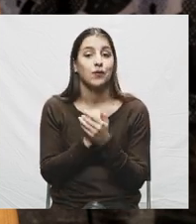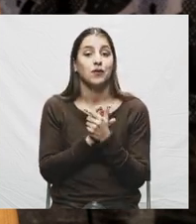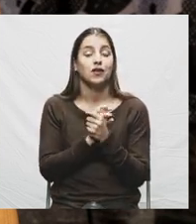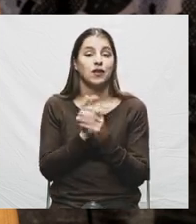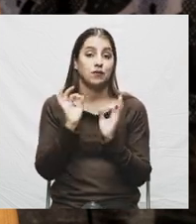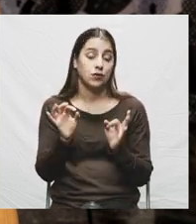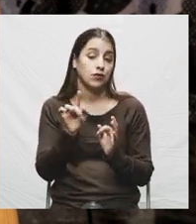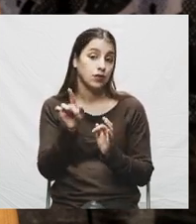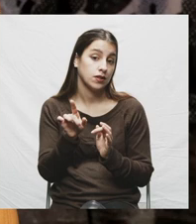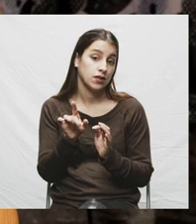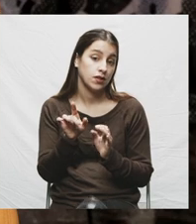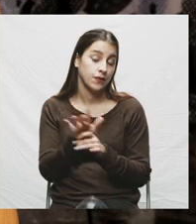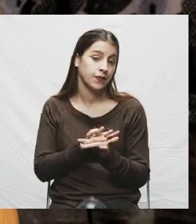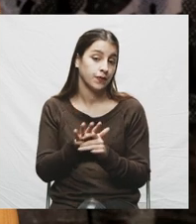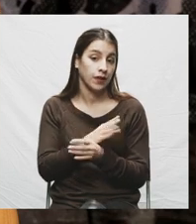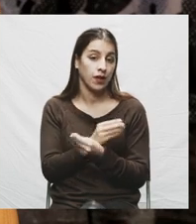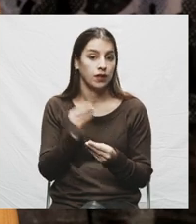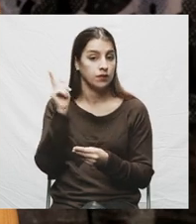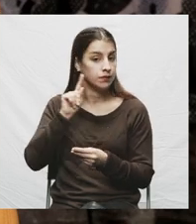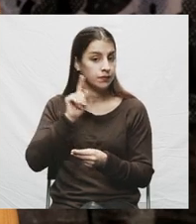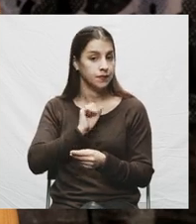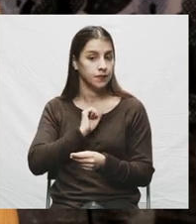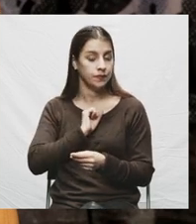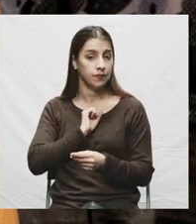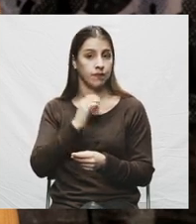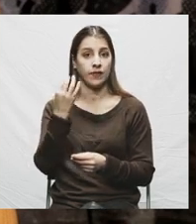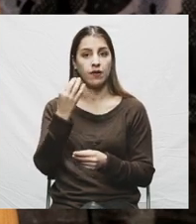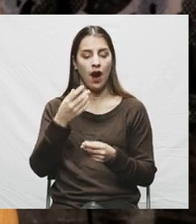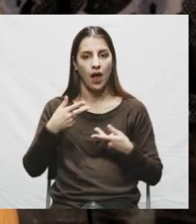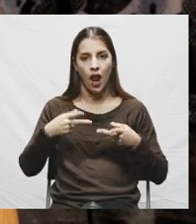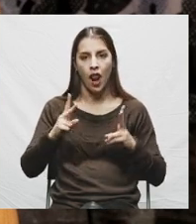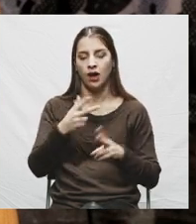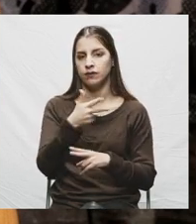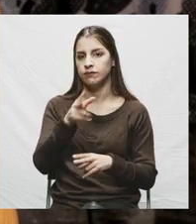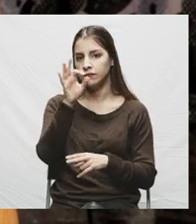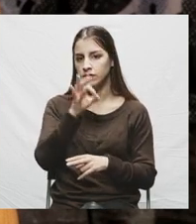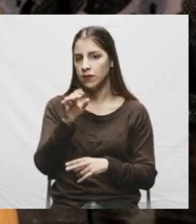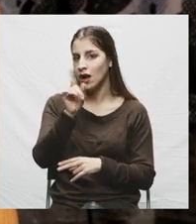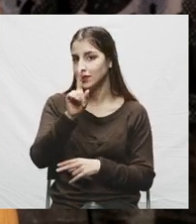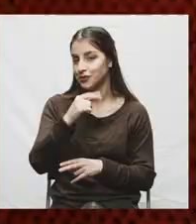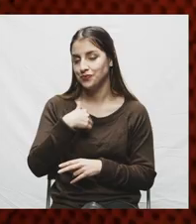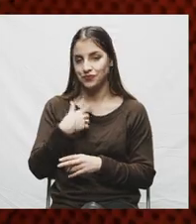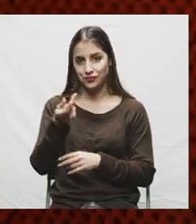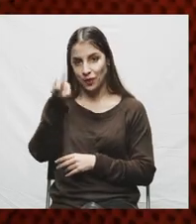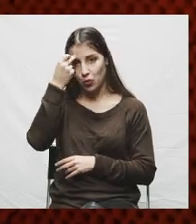Thus it was an important contact for me. Though I wasn’t improvising but learning an already set choreography.